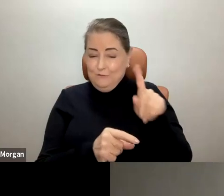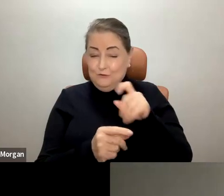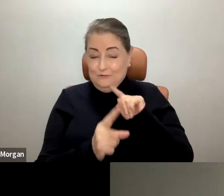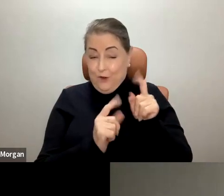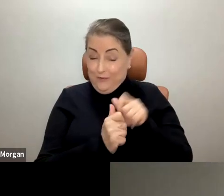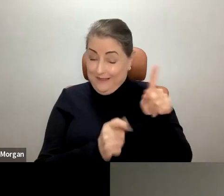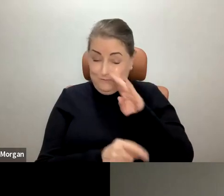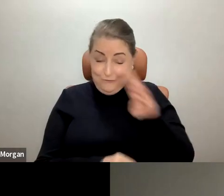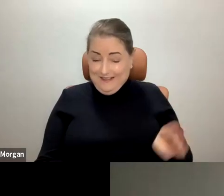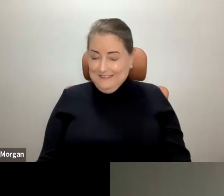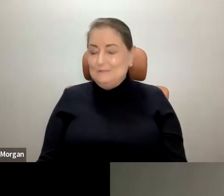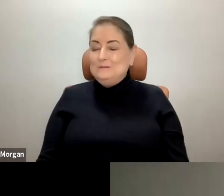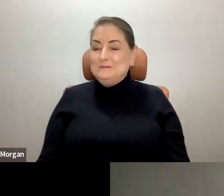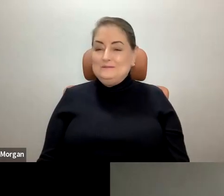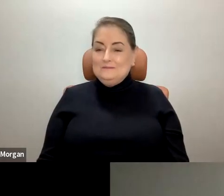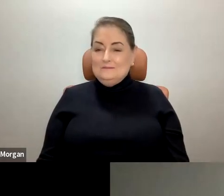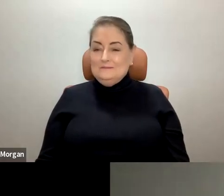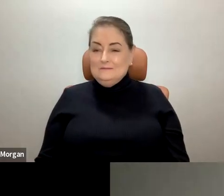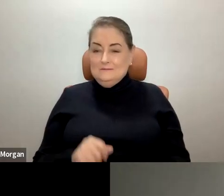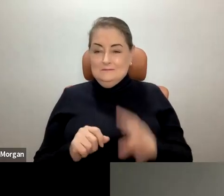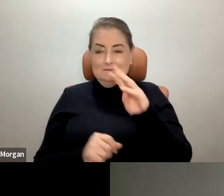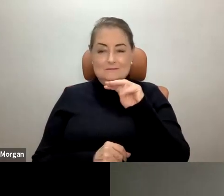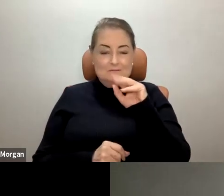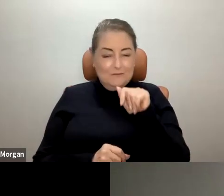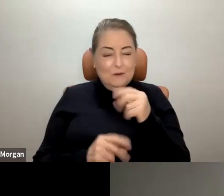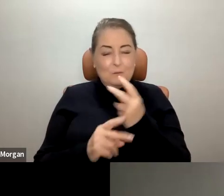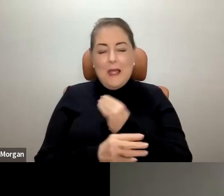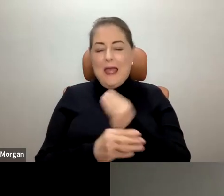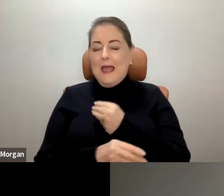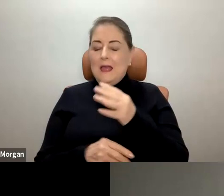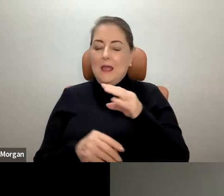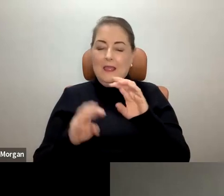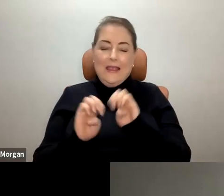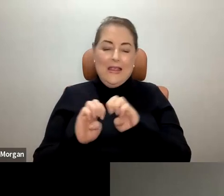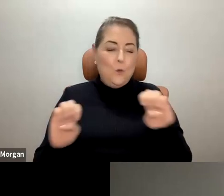[Clare Wilson] Yeah, math. And you know, equations in general are kind of